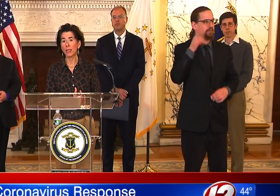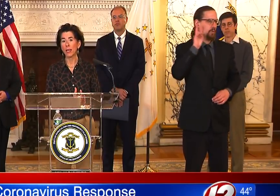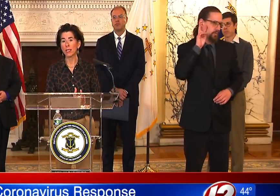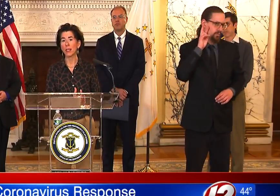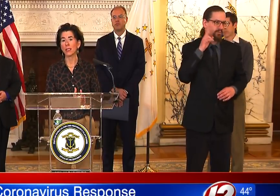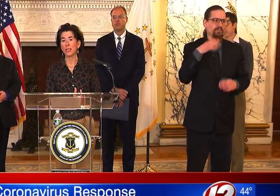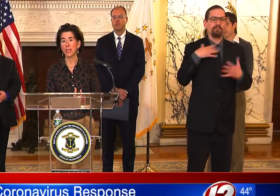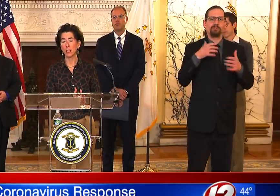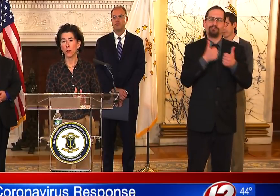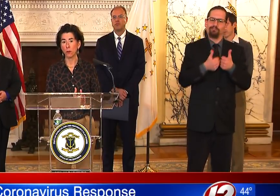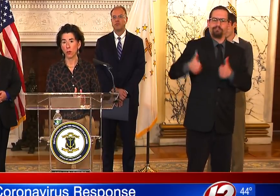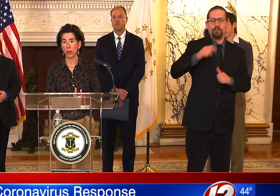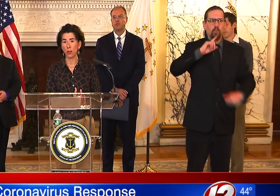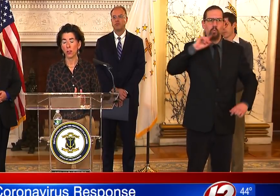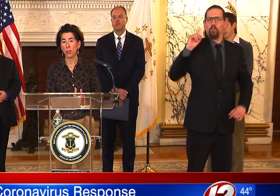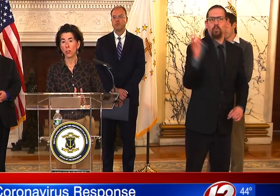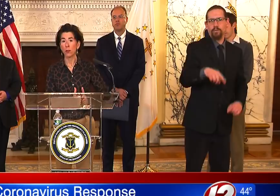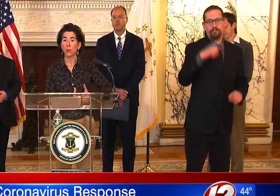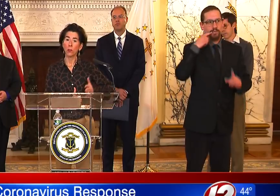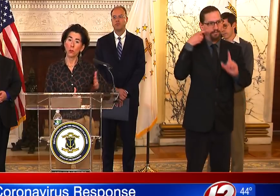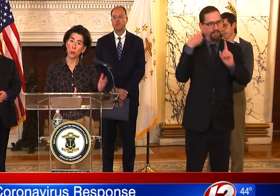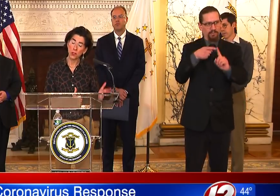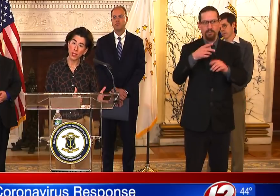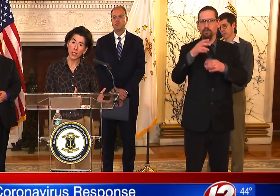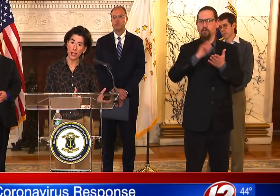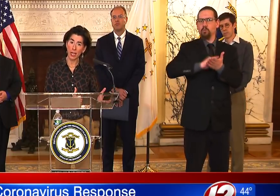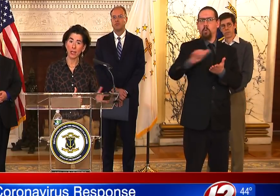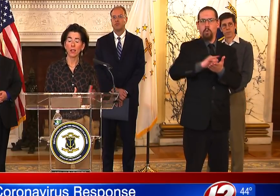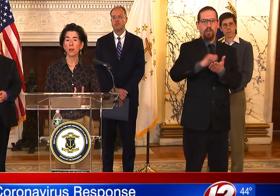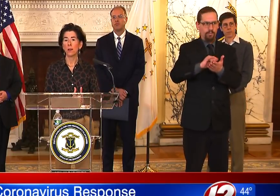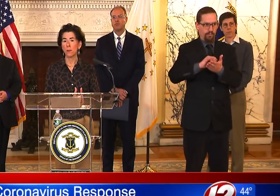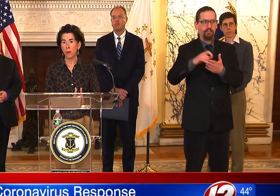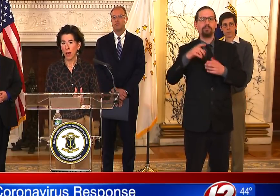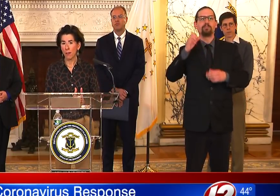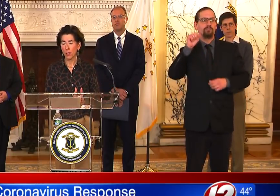TWO DAYS AGO -- A FEW DAYS AGO, I DID AN EXECUTIVE ORDER WITH RESPECT TO NEW YORK.